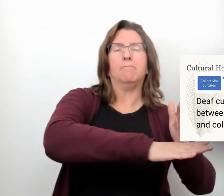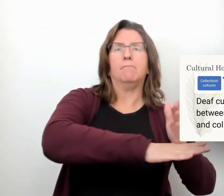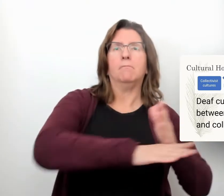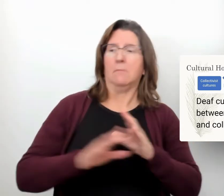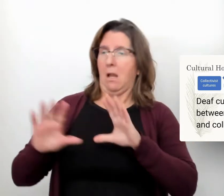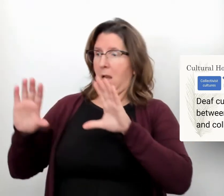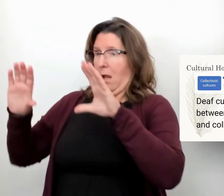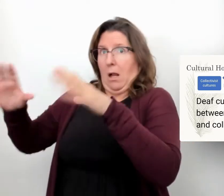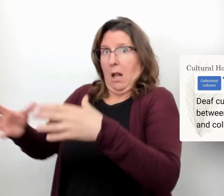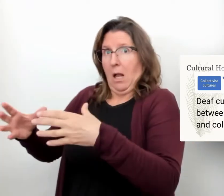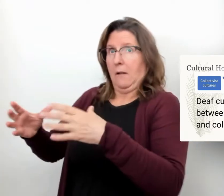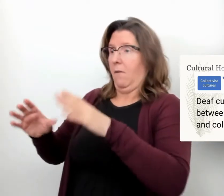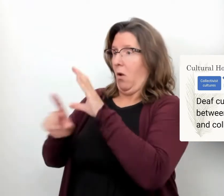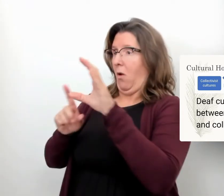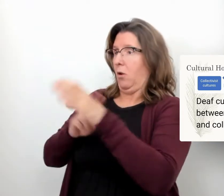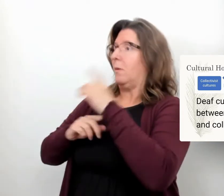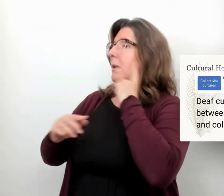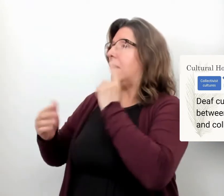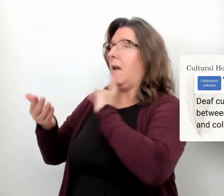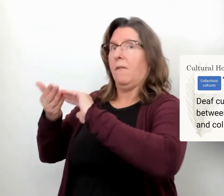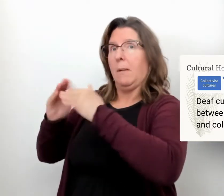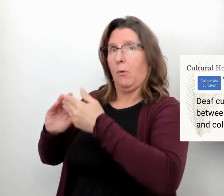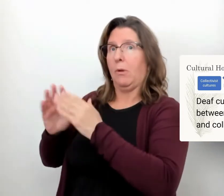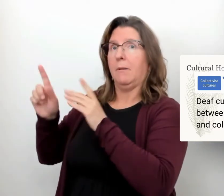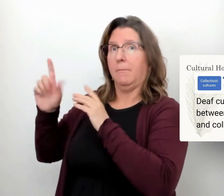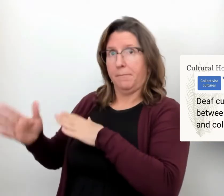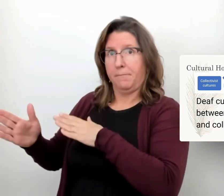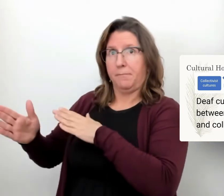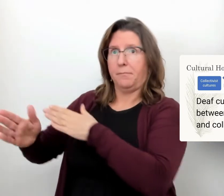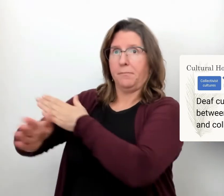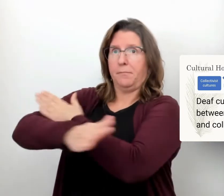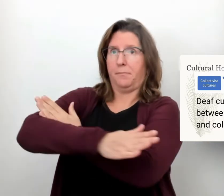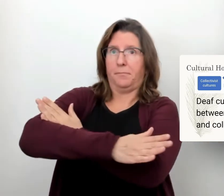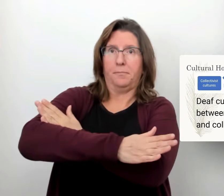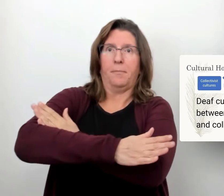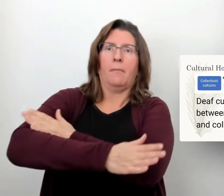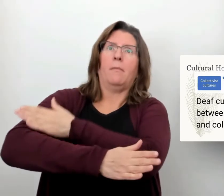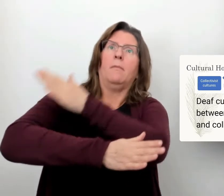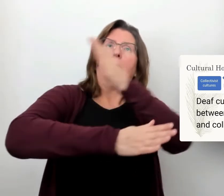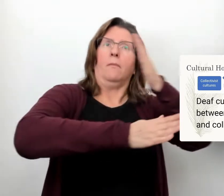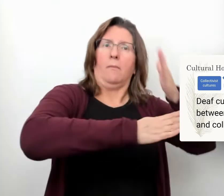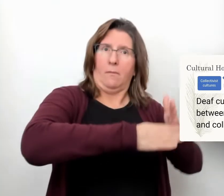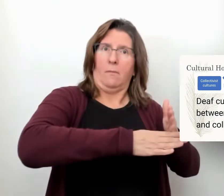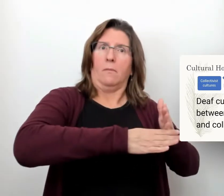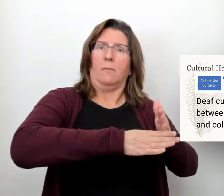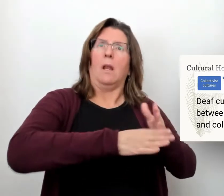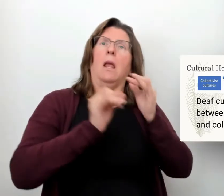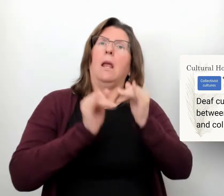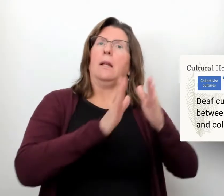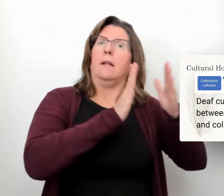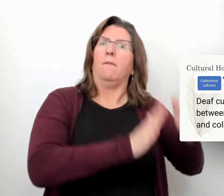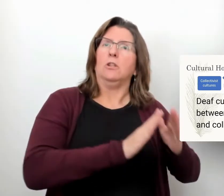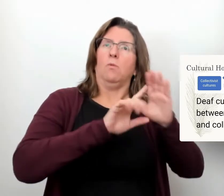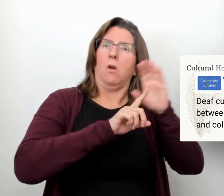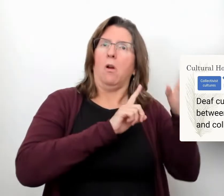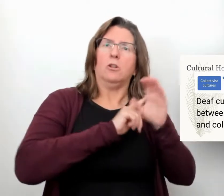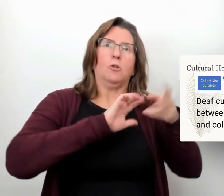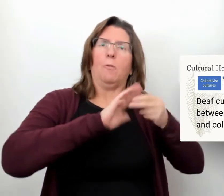Deaf culture is on a continuum between the collective culture of the deaf community